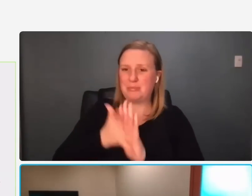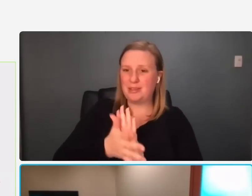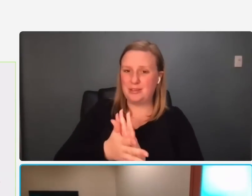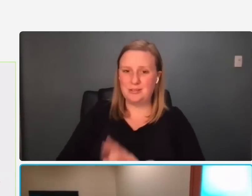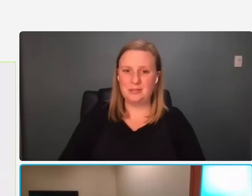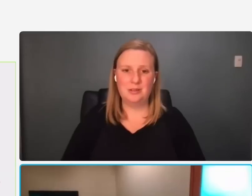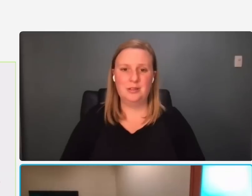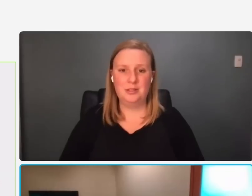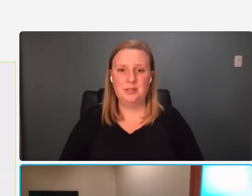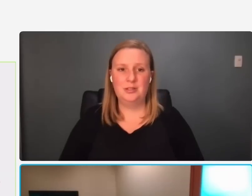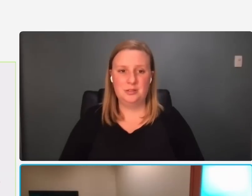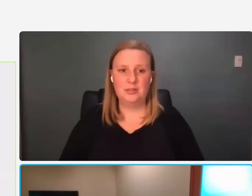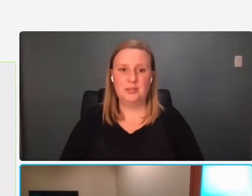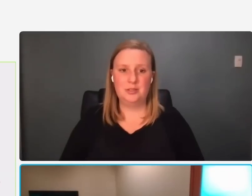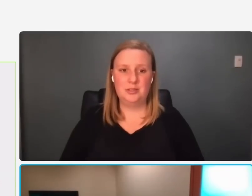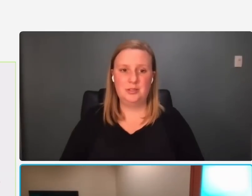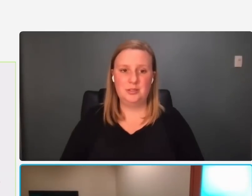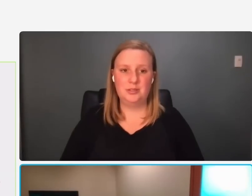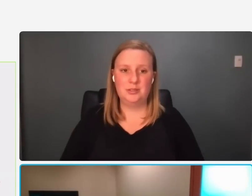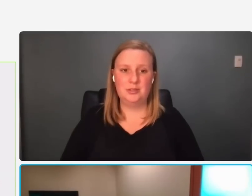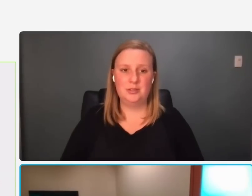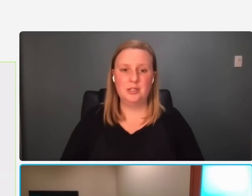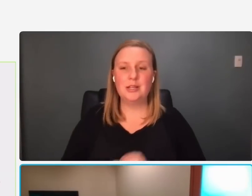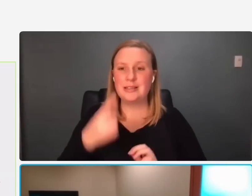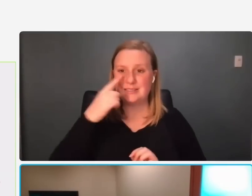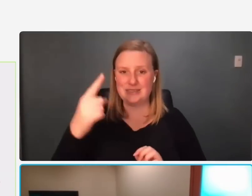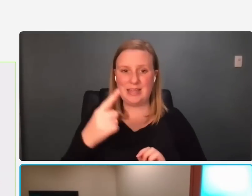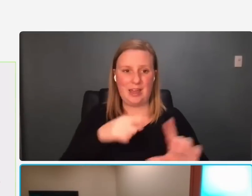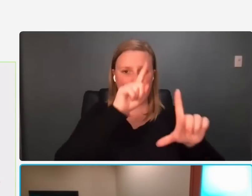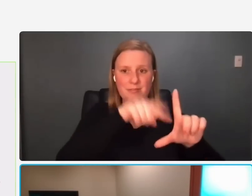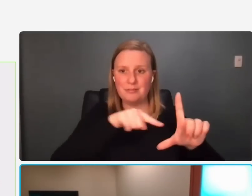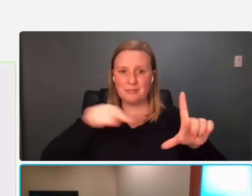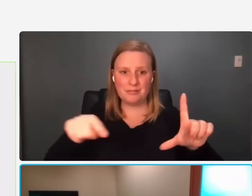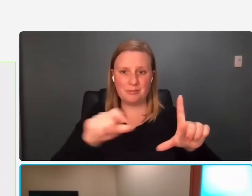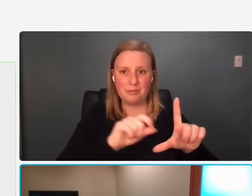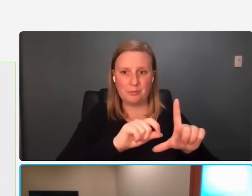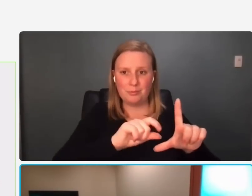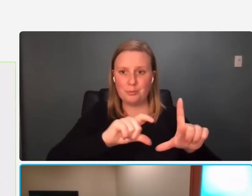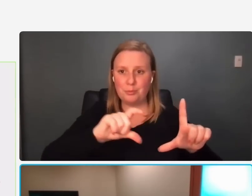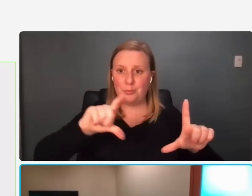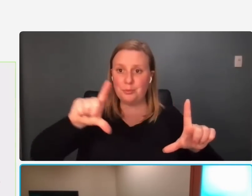So you'll see a chart here where we're trying to illustrate what we mean. So it basically means the level of regulatory